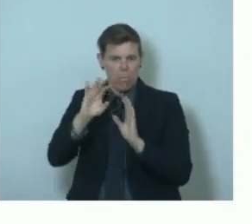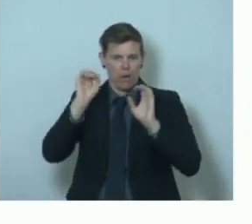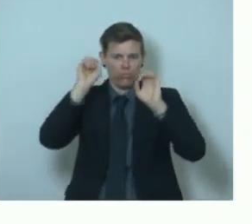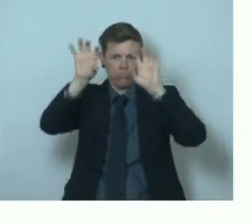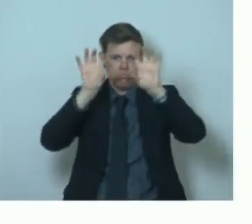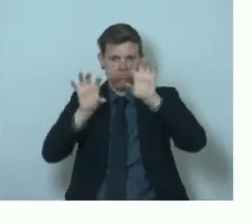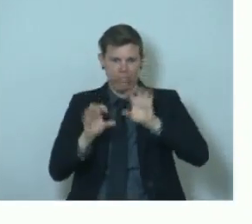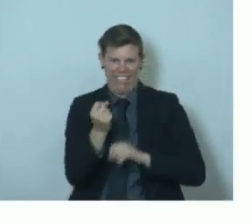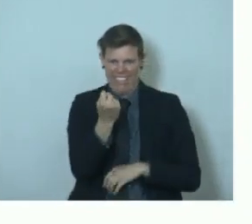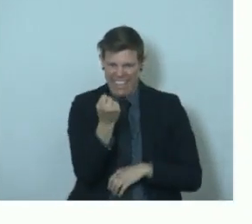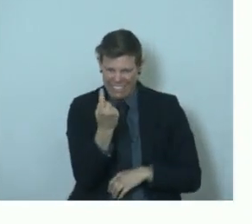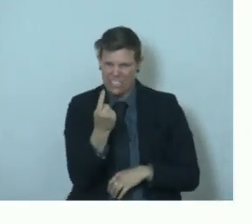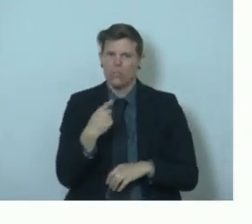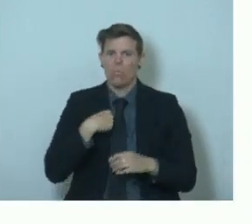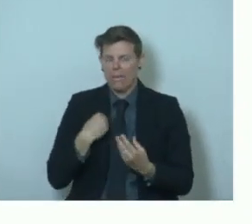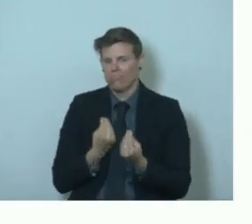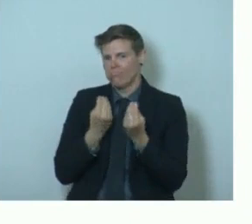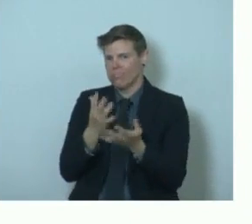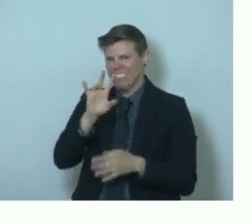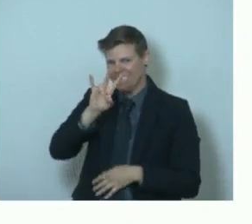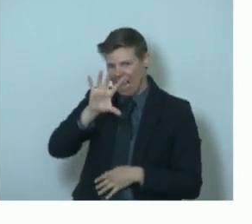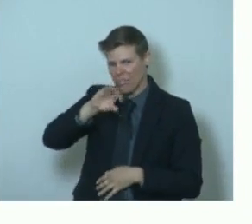THE STATE HAS 11 FACILITIES.